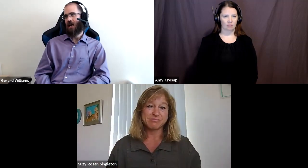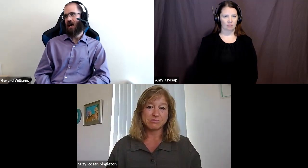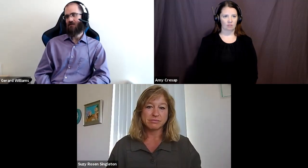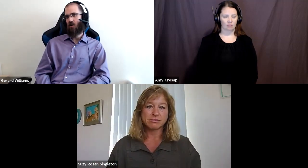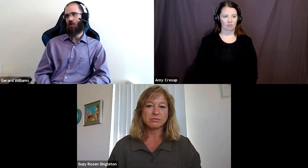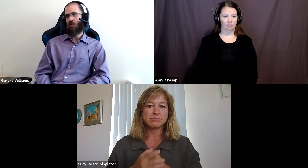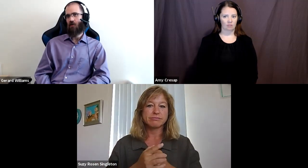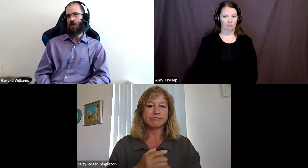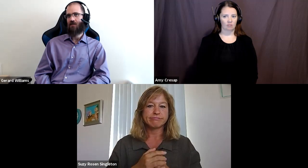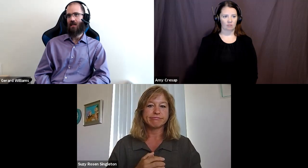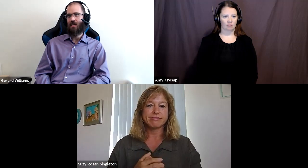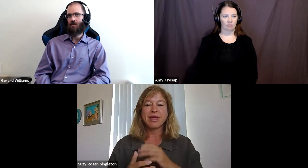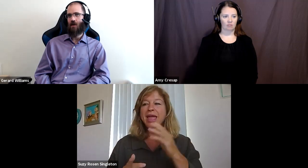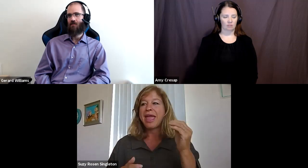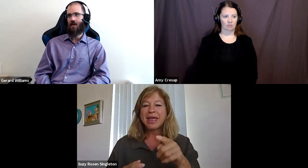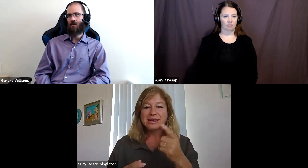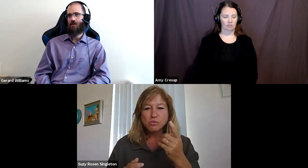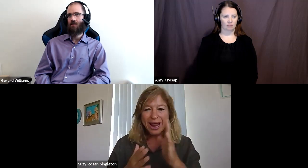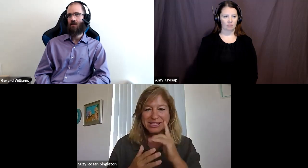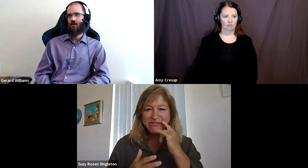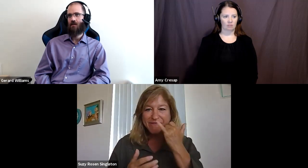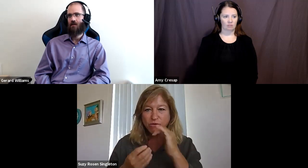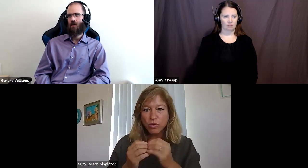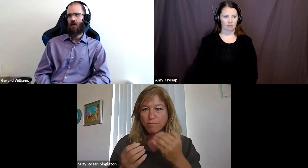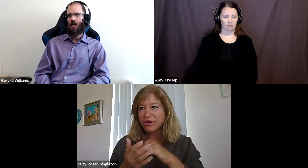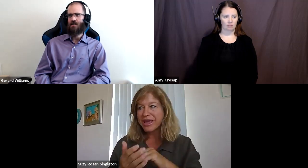guides available for your convenience and benefit.